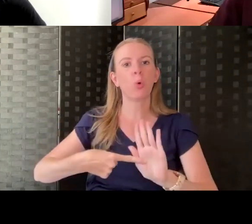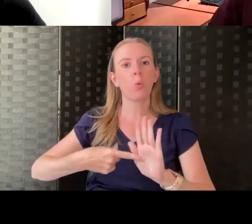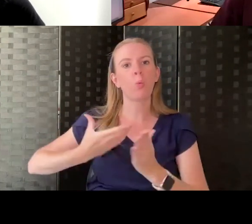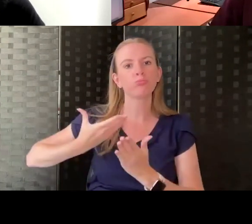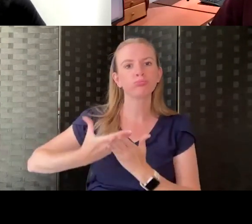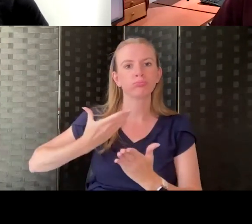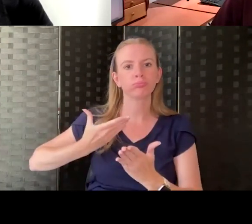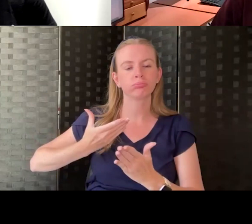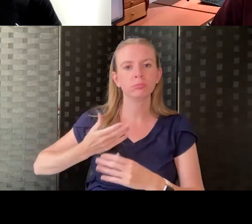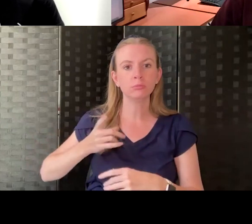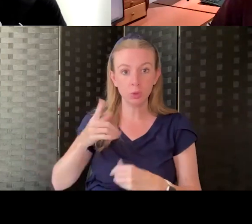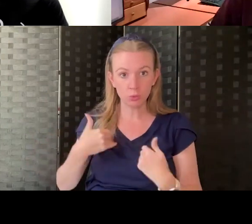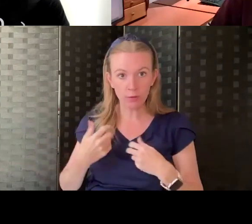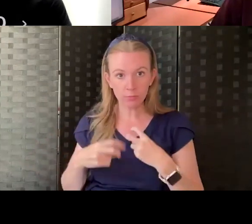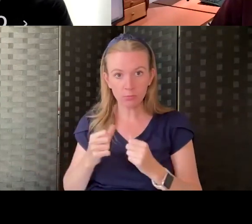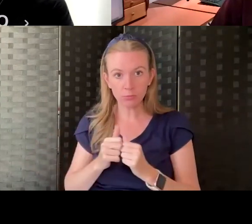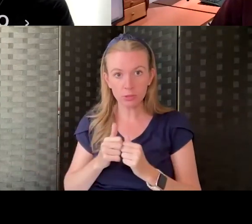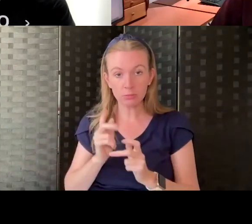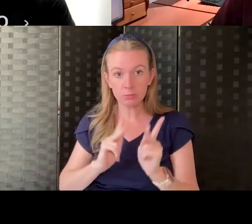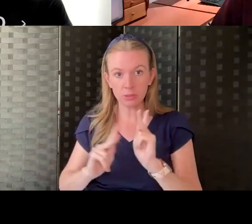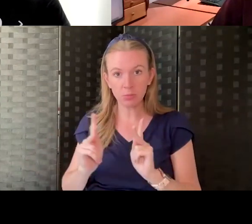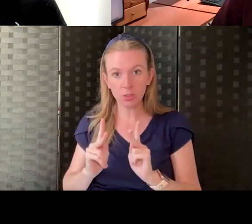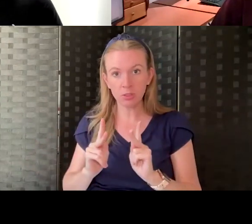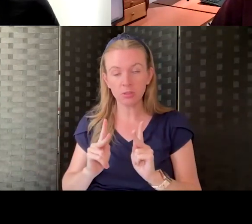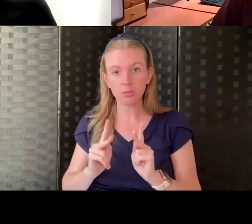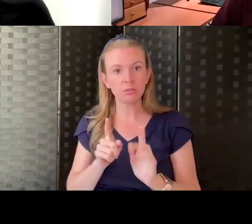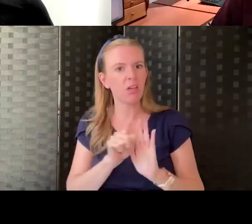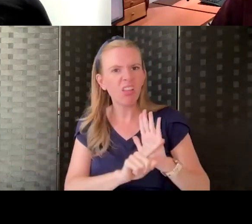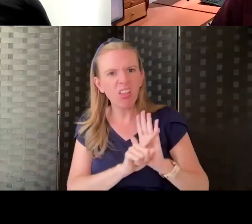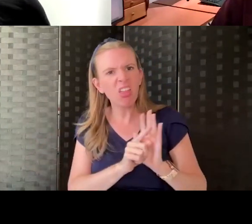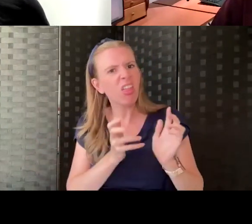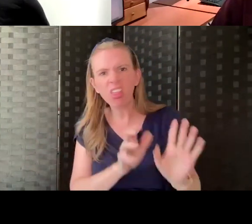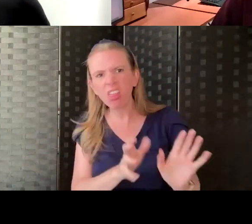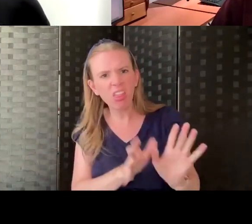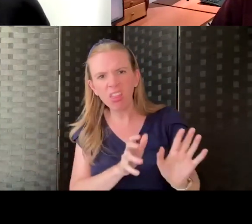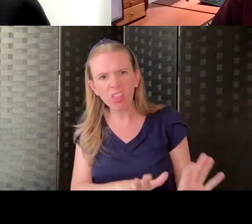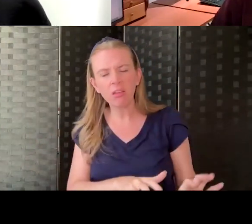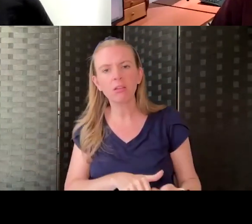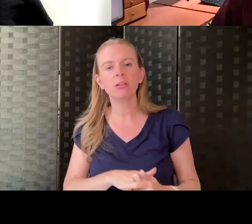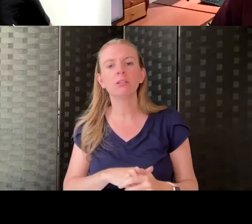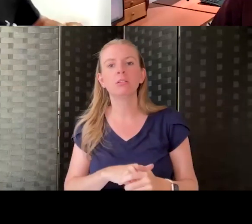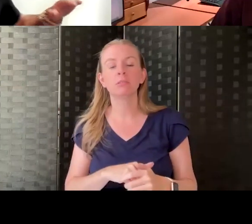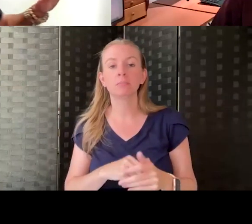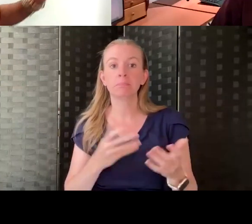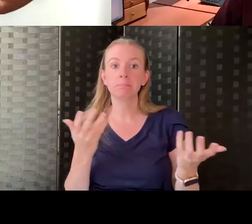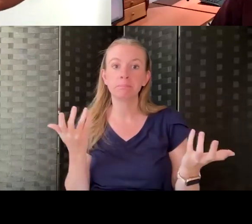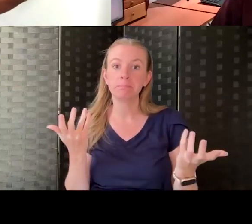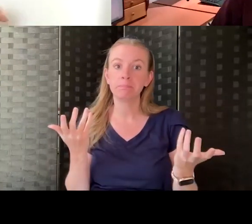you are having an issue with individuals who don't want to go along -- two routes you can